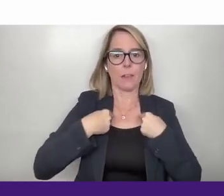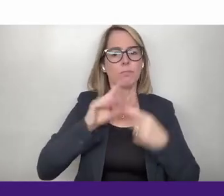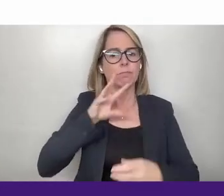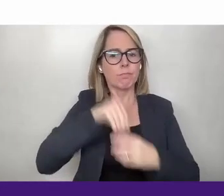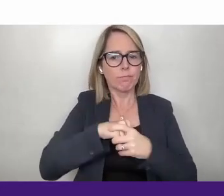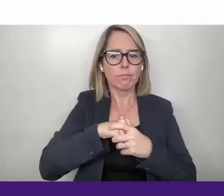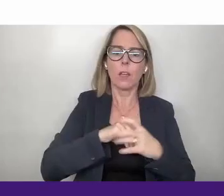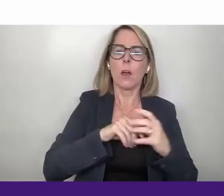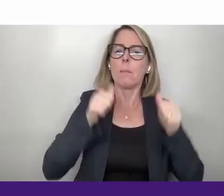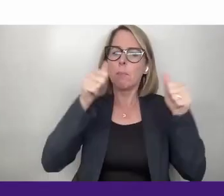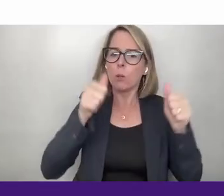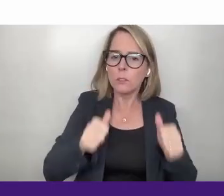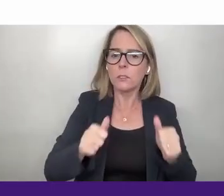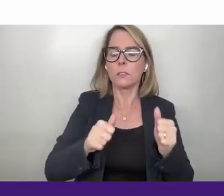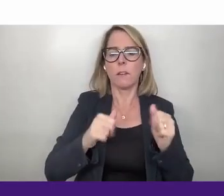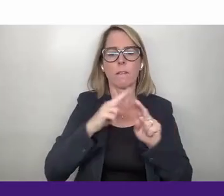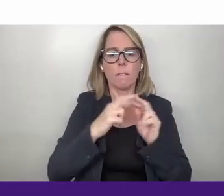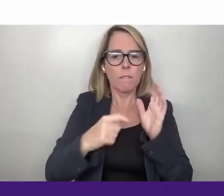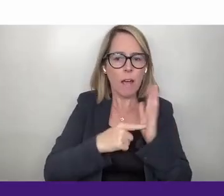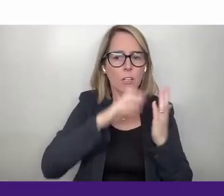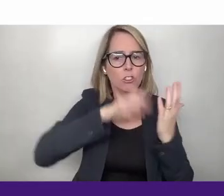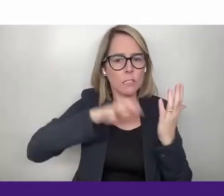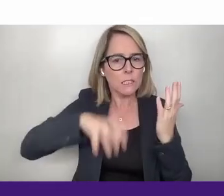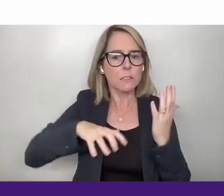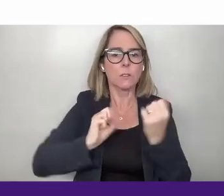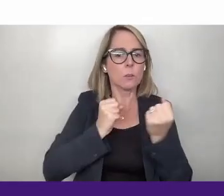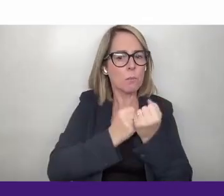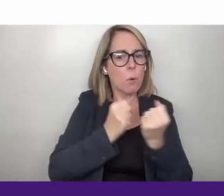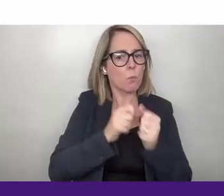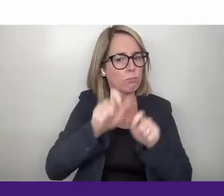with intellectual disability. We also have information on making reasonable adjustments